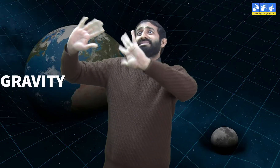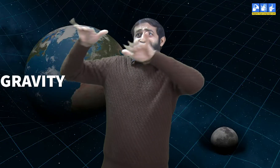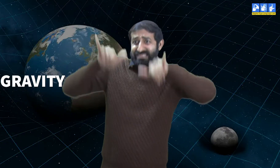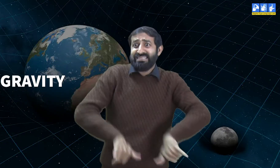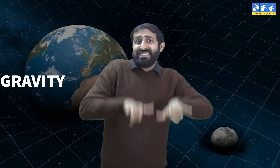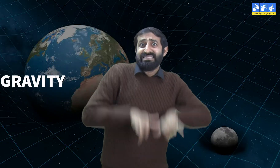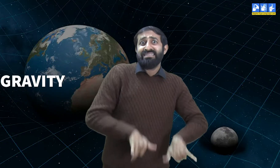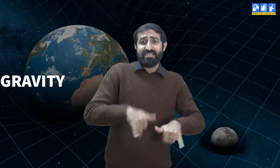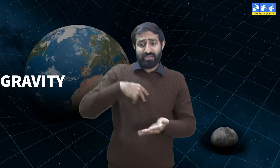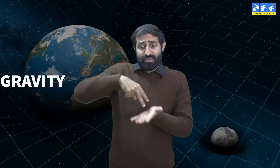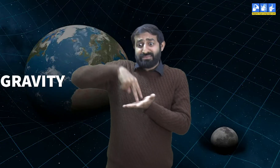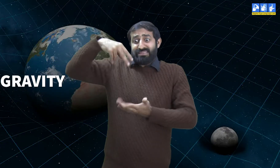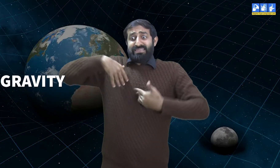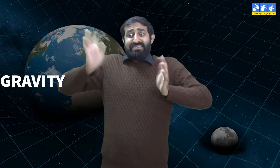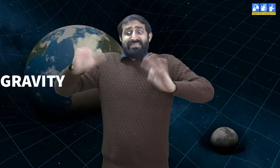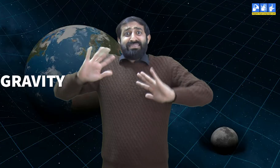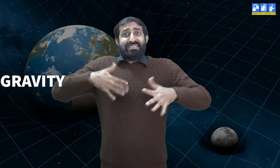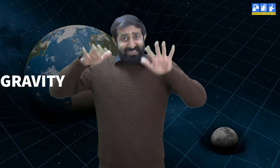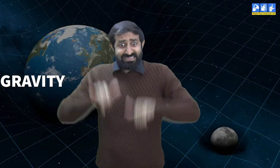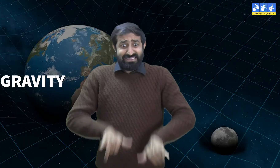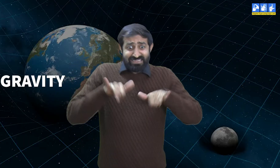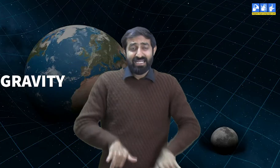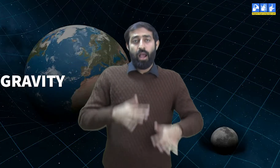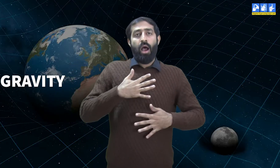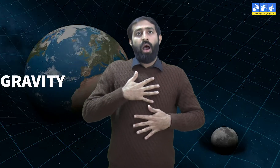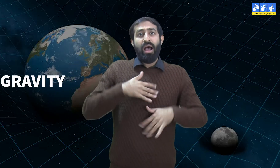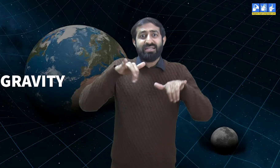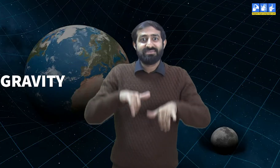Nothing should be stable on earth.